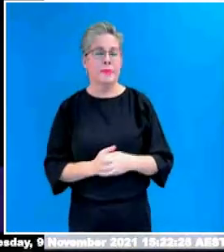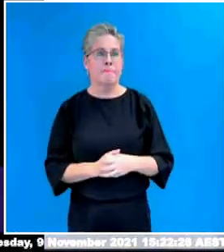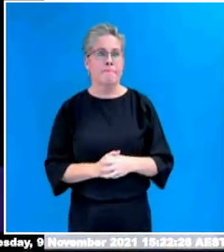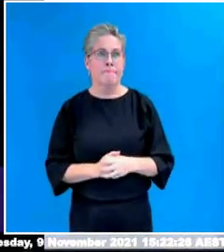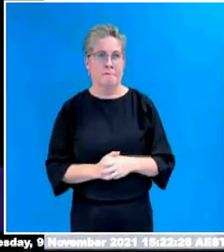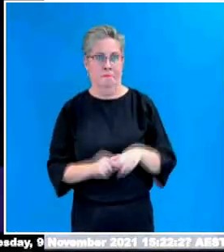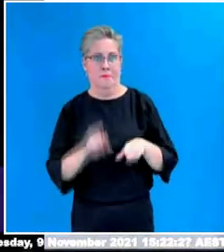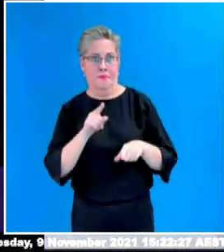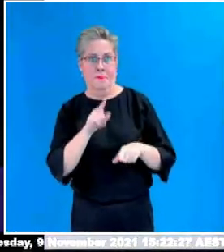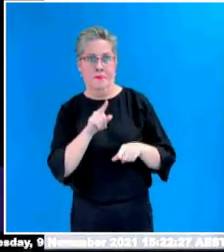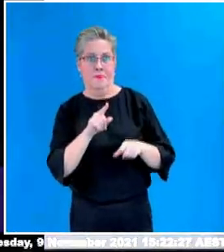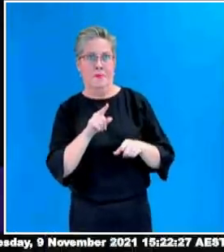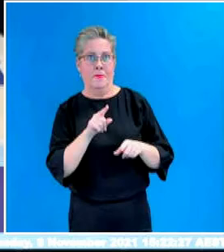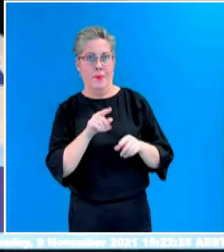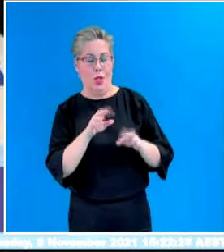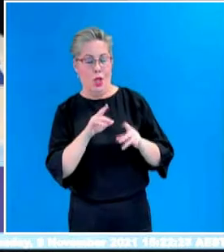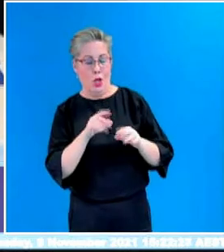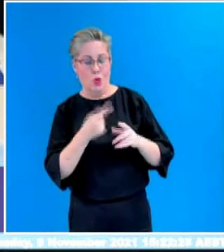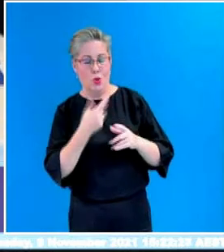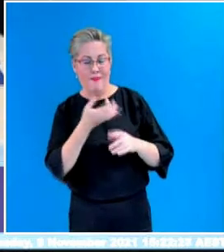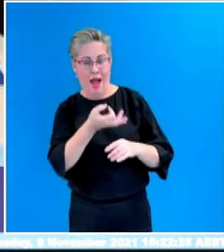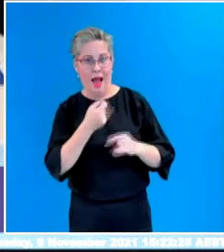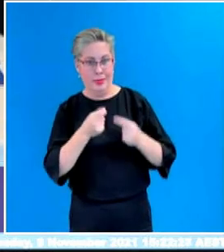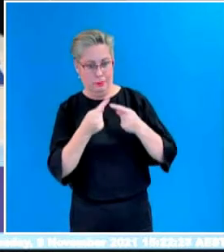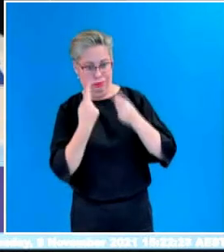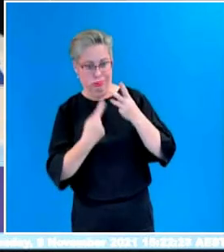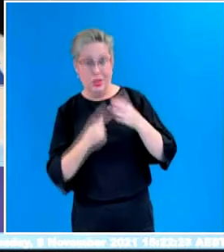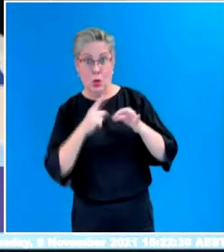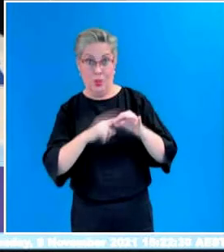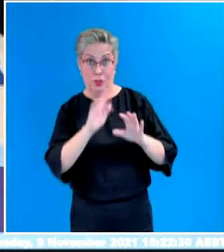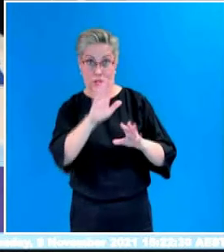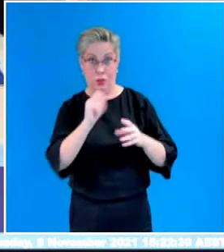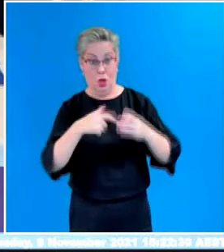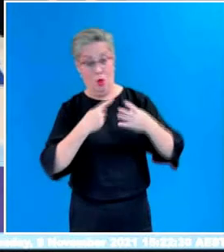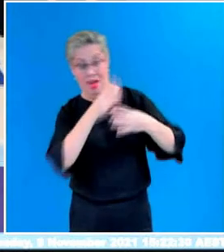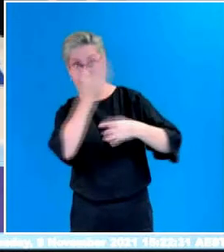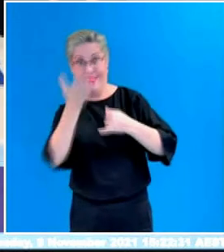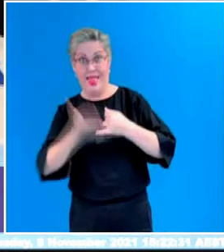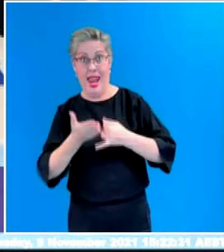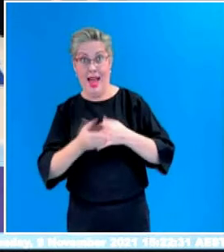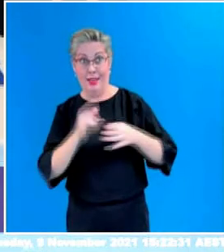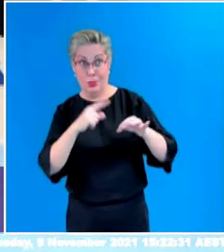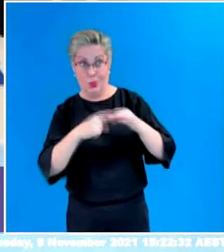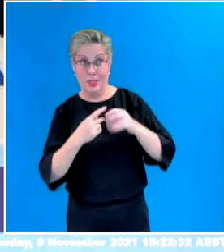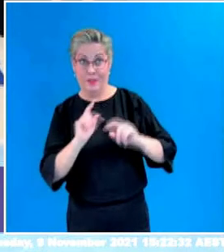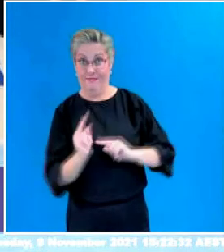To start with the last one first, the general comment uses